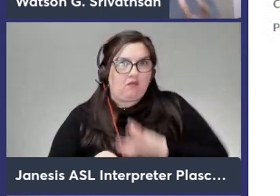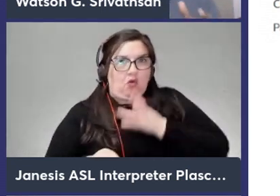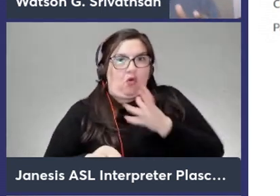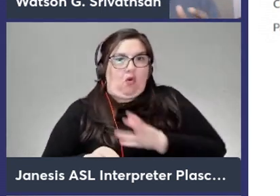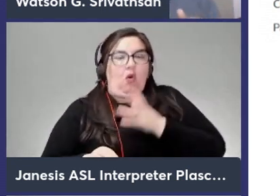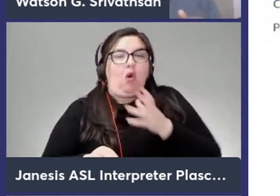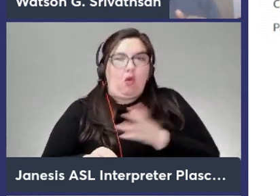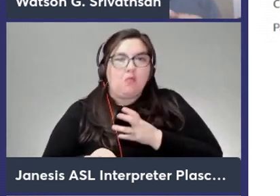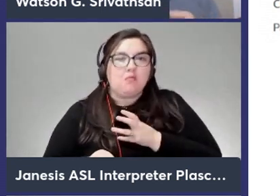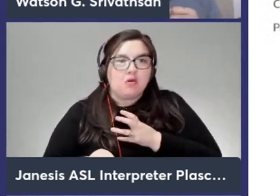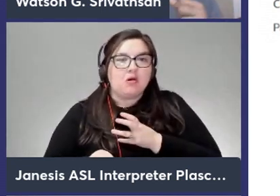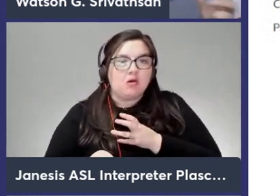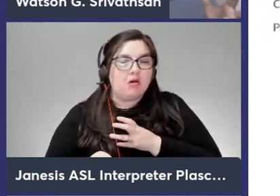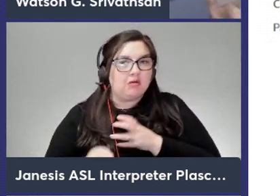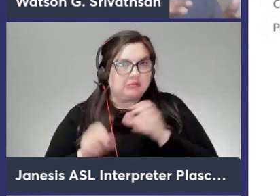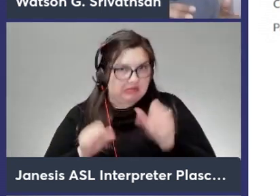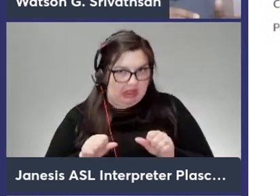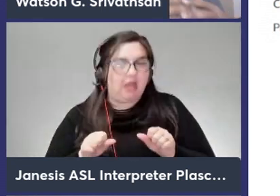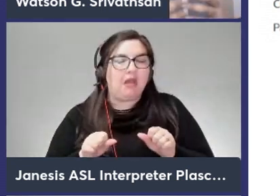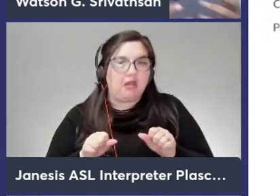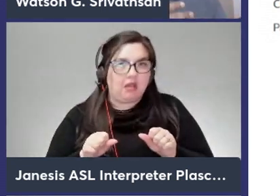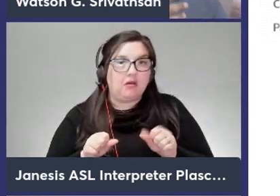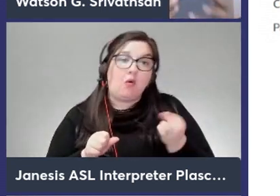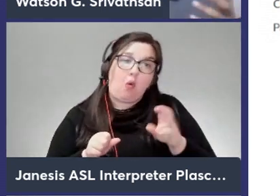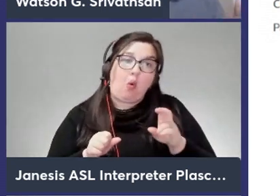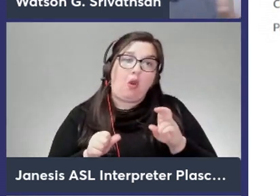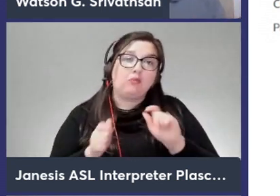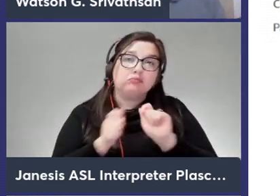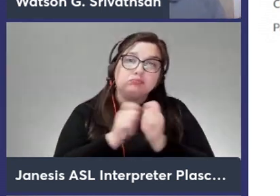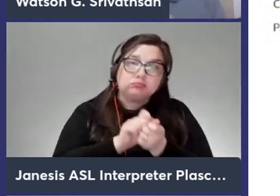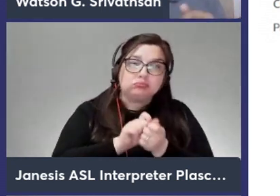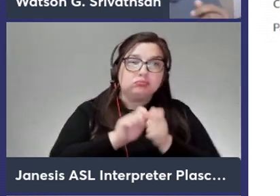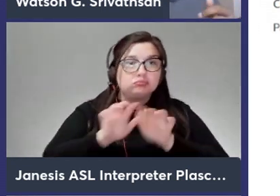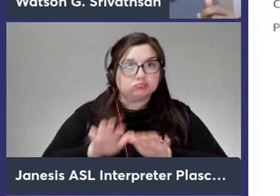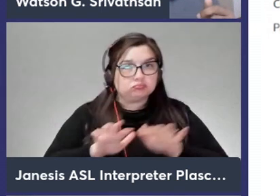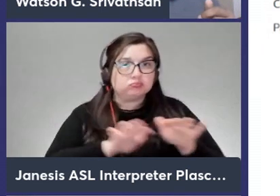and becomes more formal, and through the singular form when it's used for informal term,